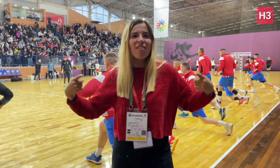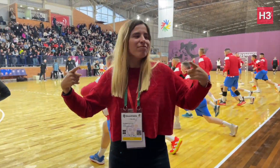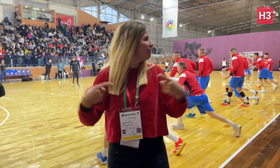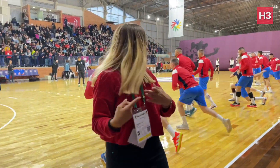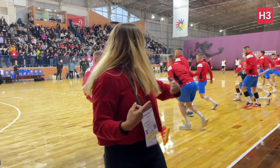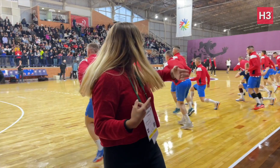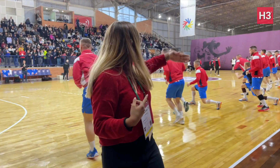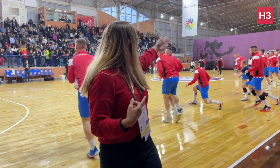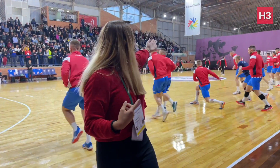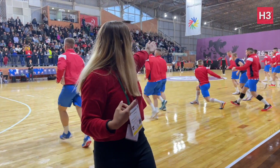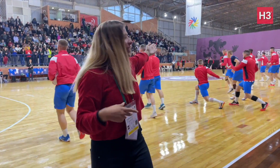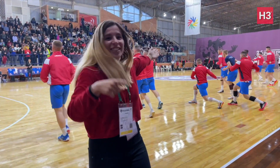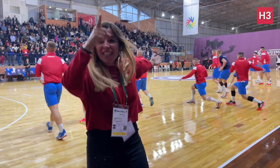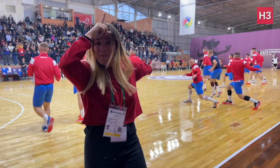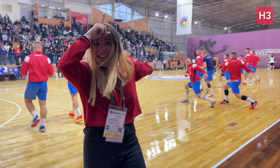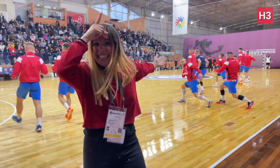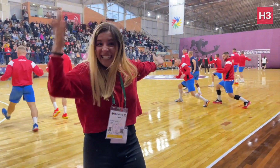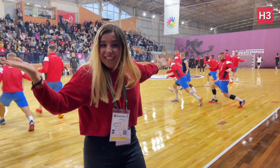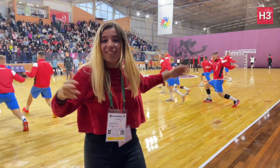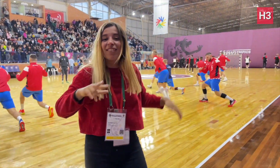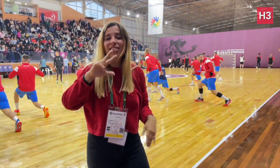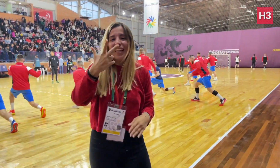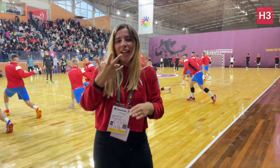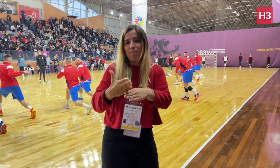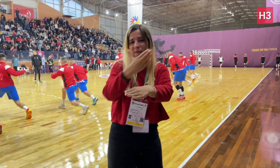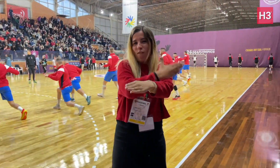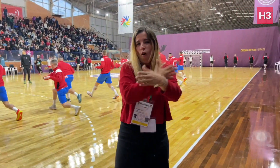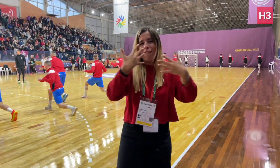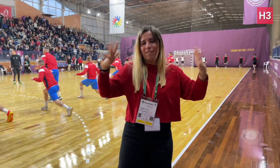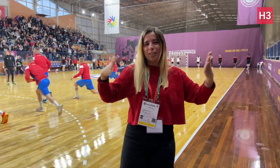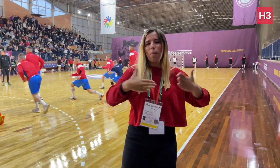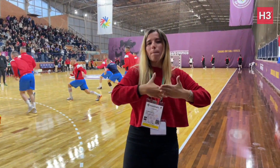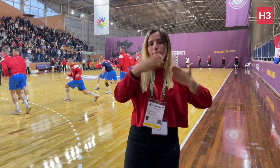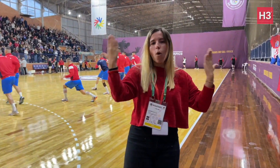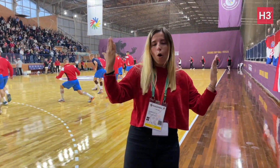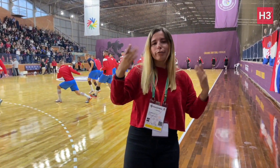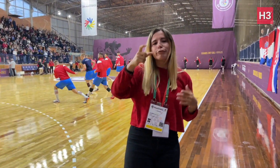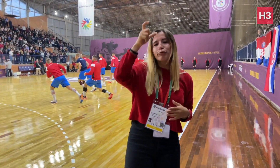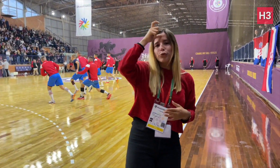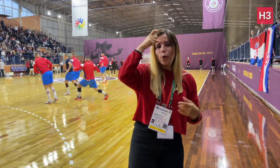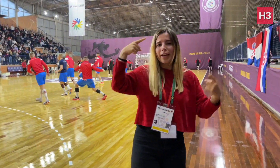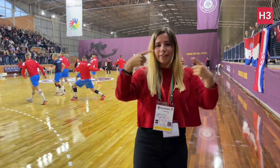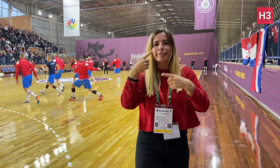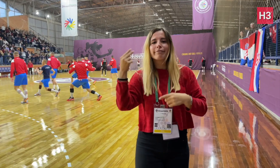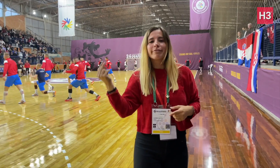Now, it’s the beginning of the Men’s Handball final between Croatia and Germany.